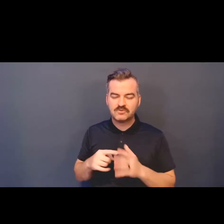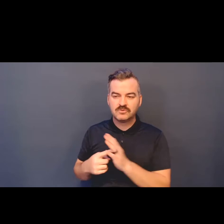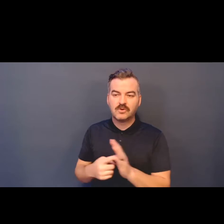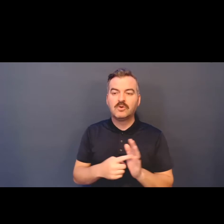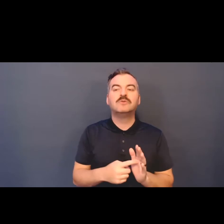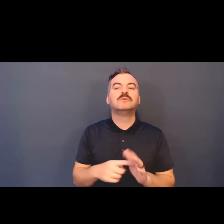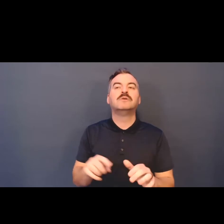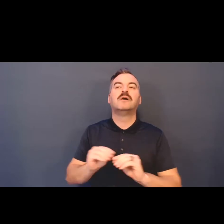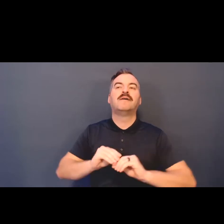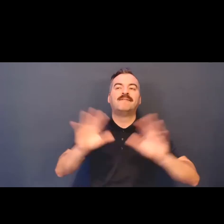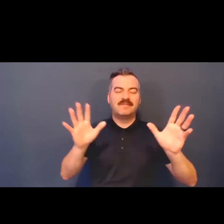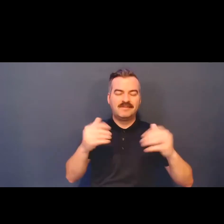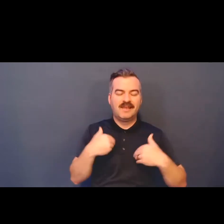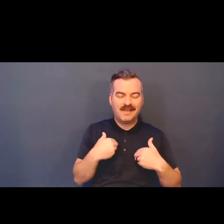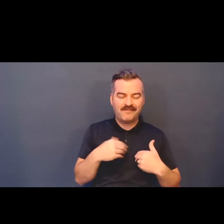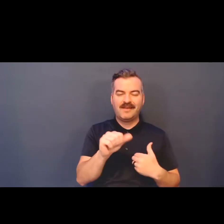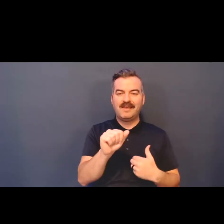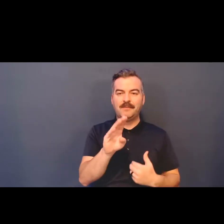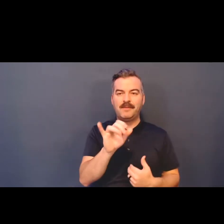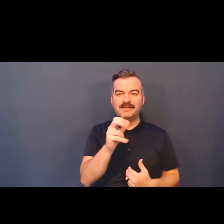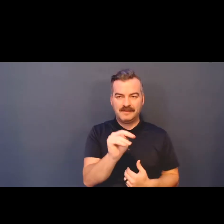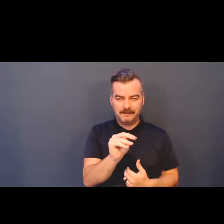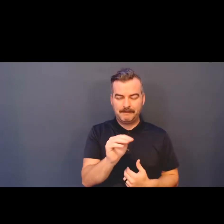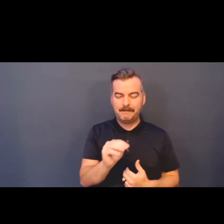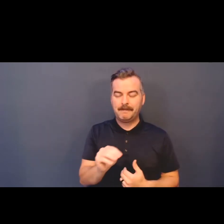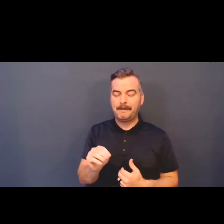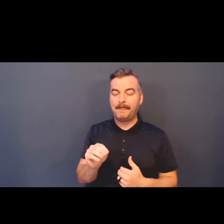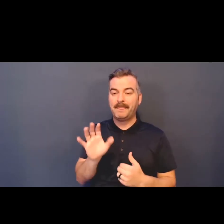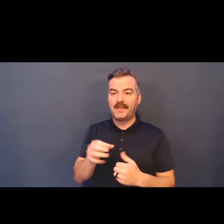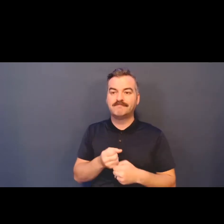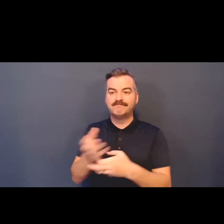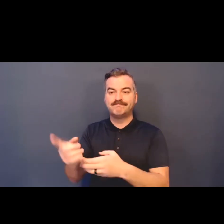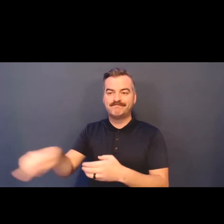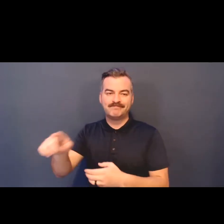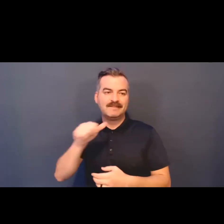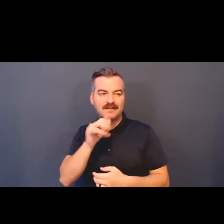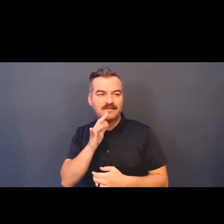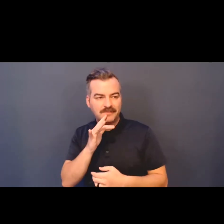ism that likely extends to non speaking intellectual disabled patients and clinical spheres.